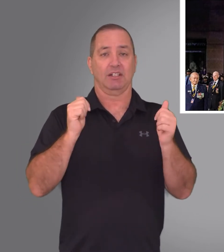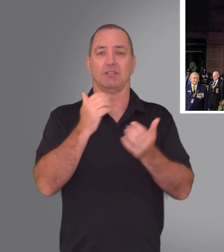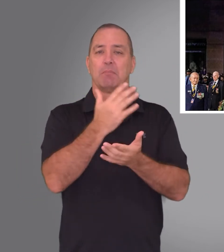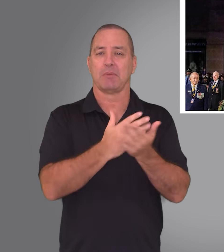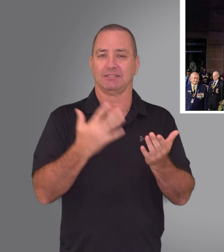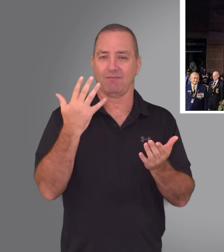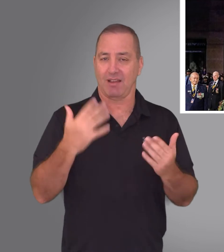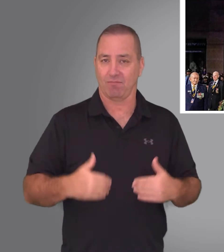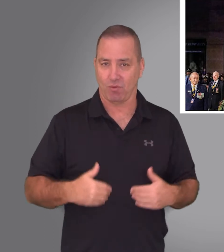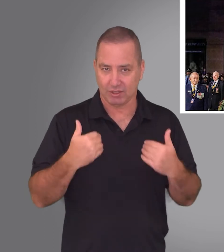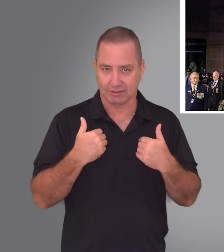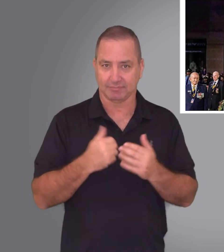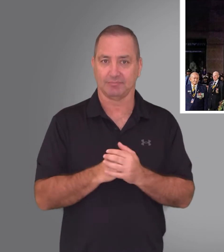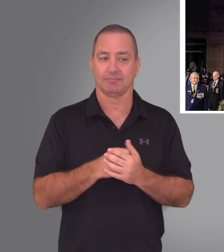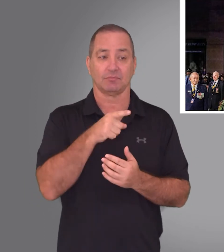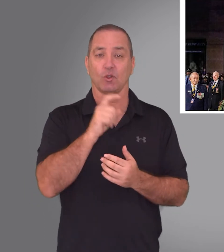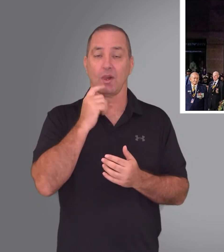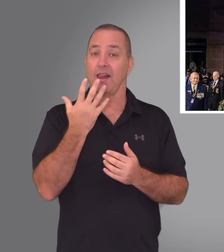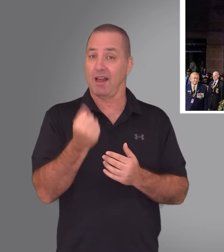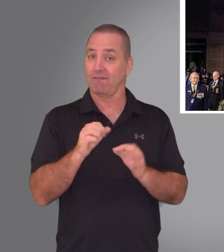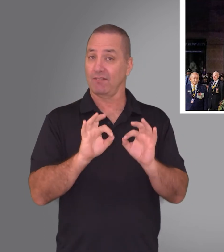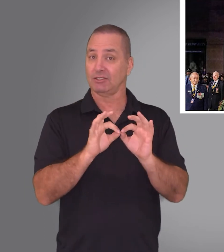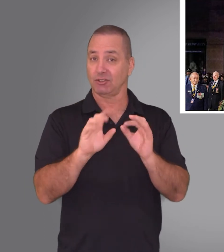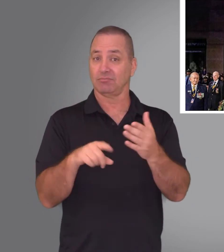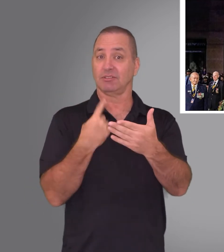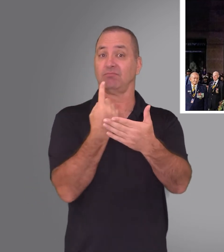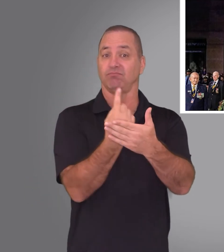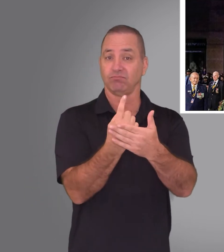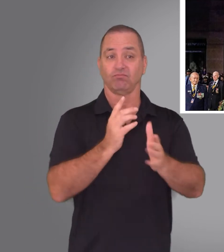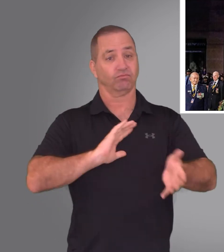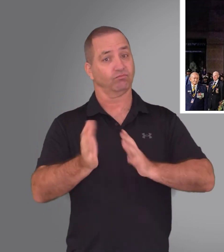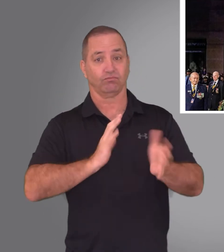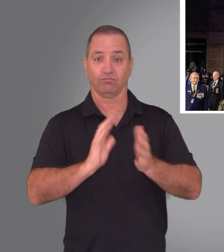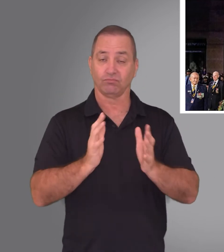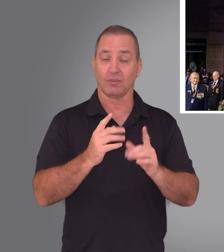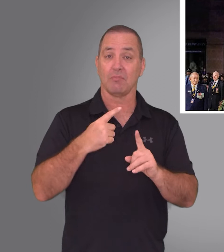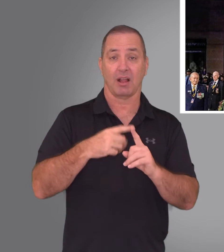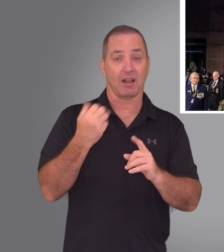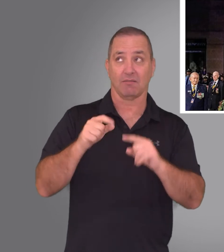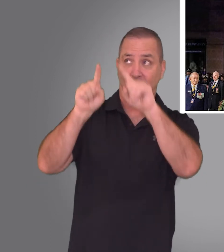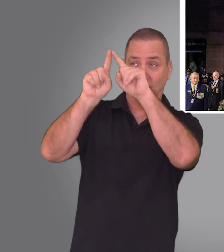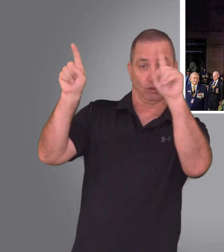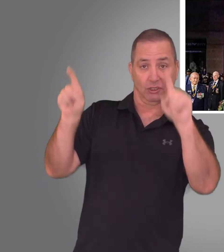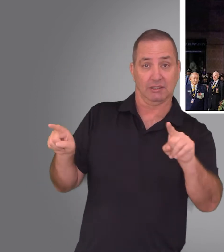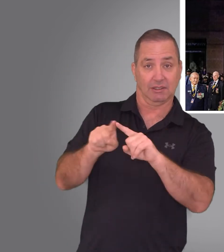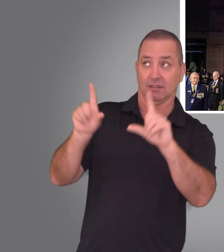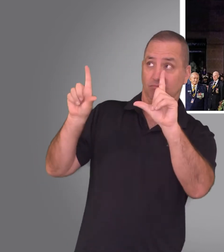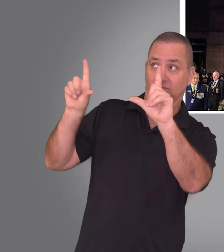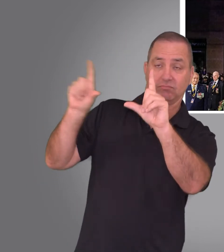and finishes at approximately 5:30 a.m. That's where we will have interpreters present to commemorate the dawn service, as well as a big screen